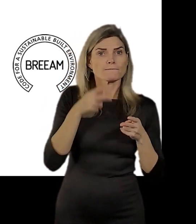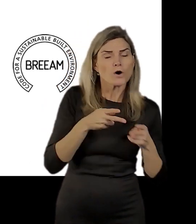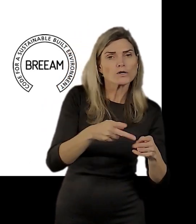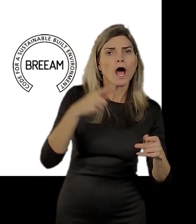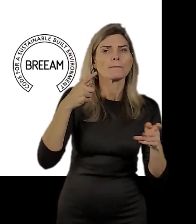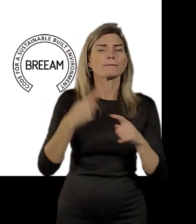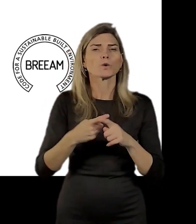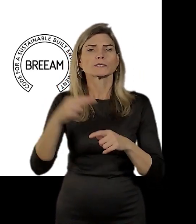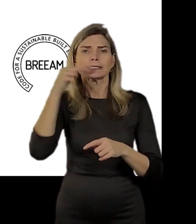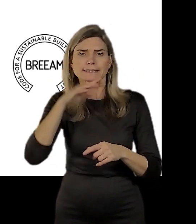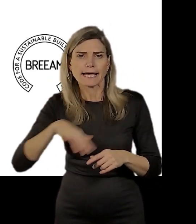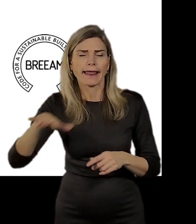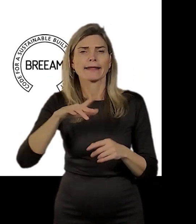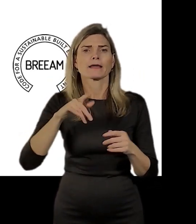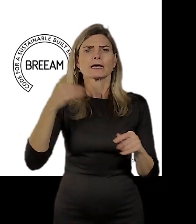And how we